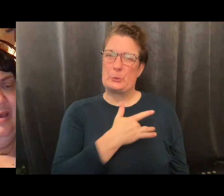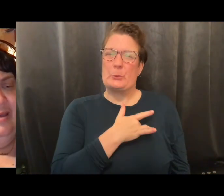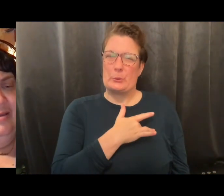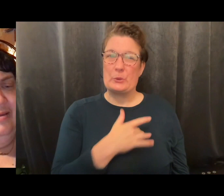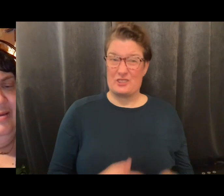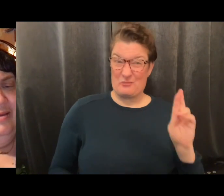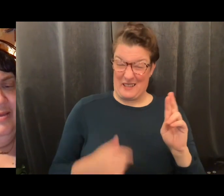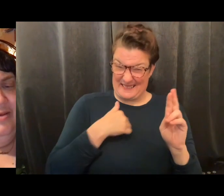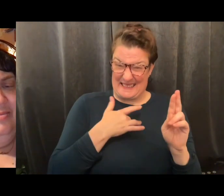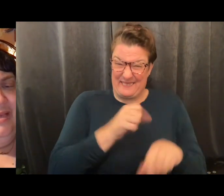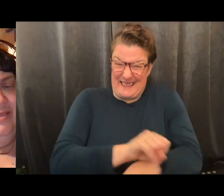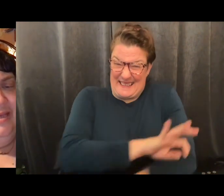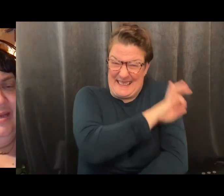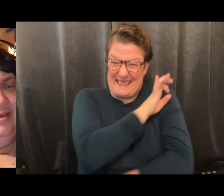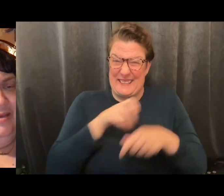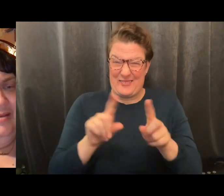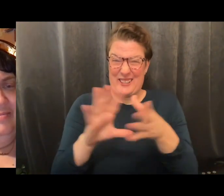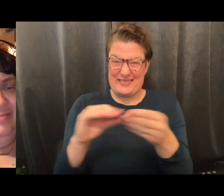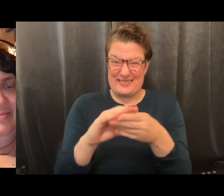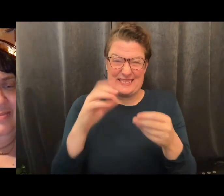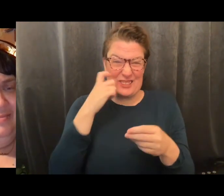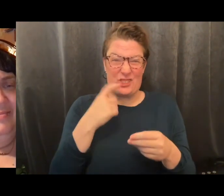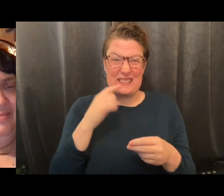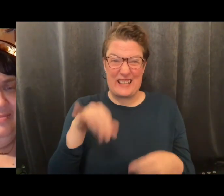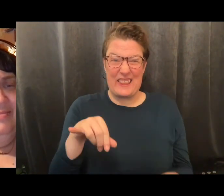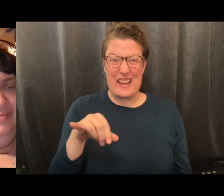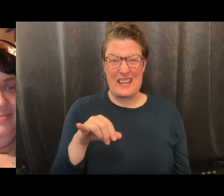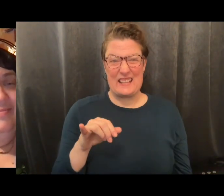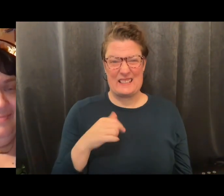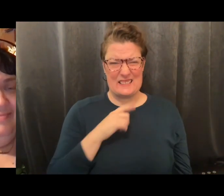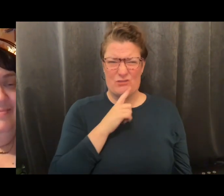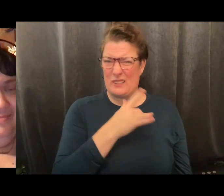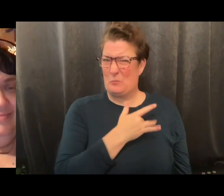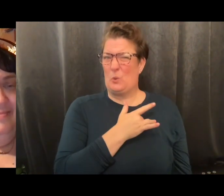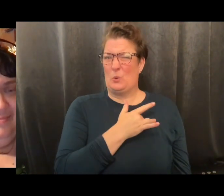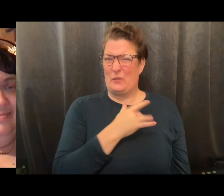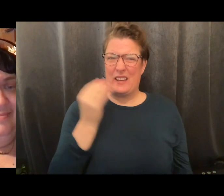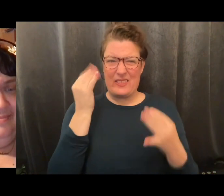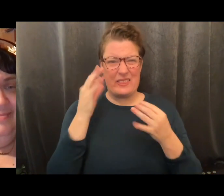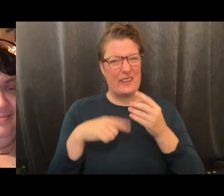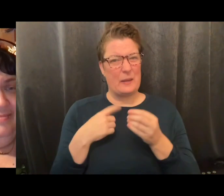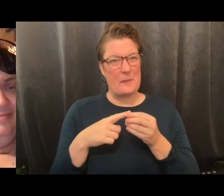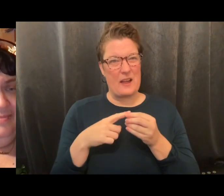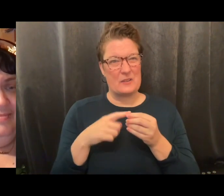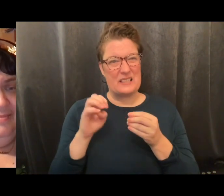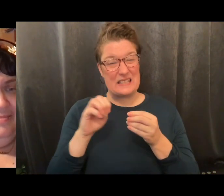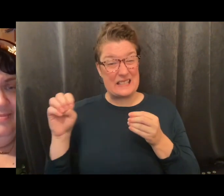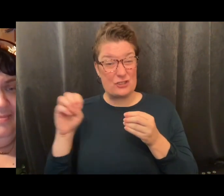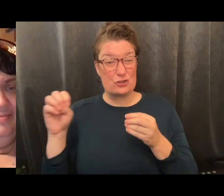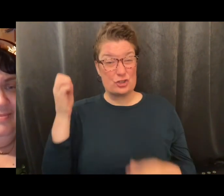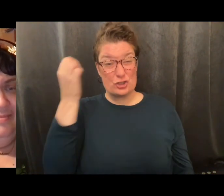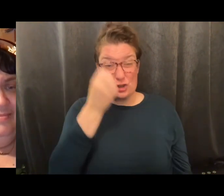I was so moved and thinking about the Eastern European and Russian